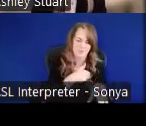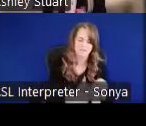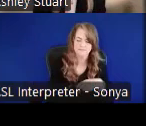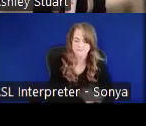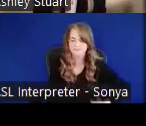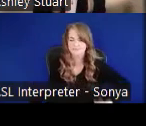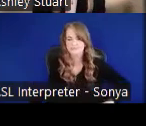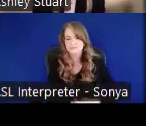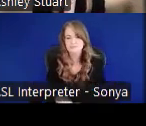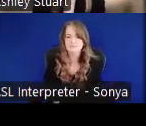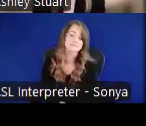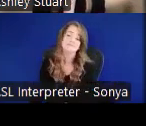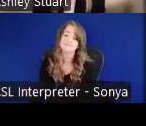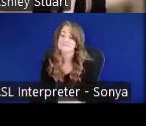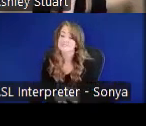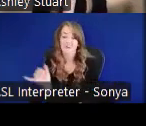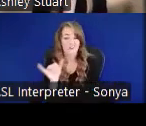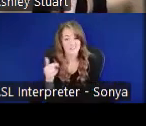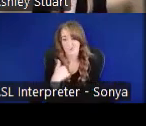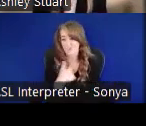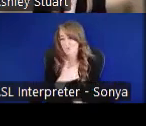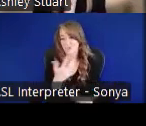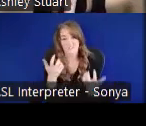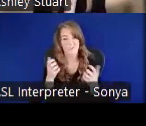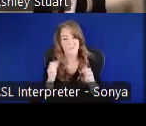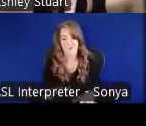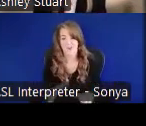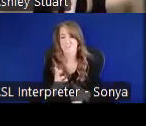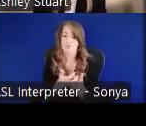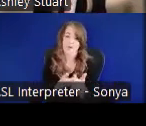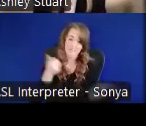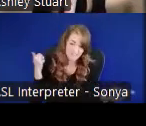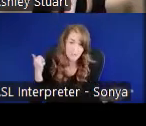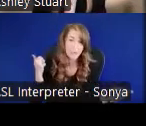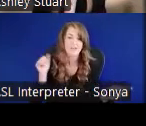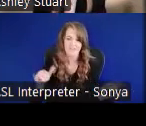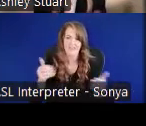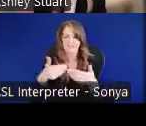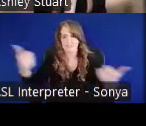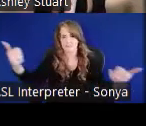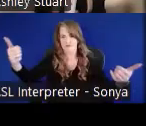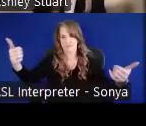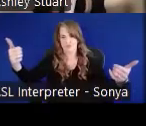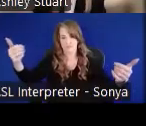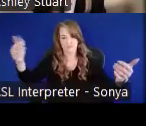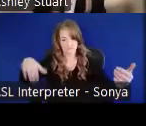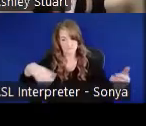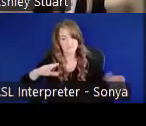We also don't want to avoid situations where we're going to have to separate, right? So giving those opportunities even